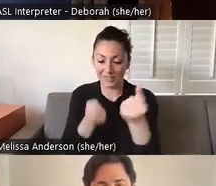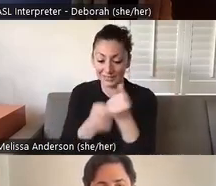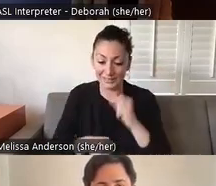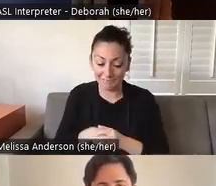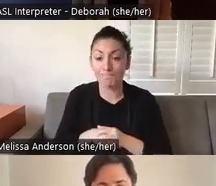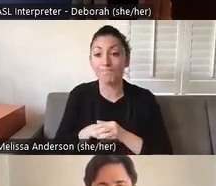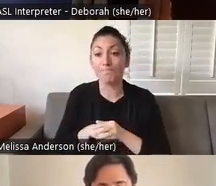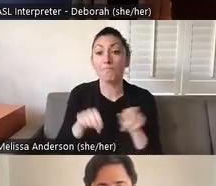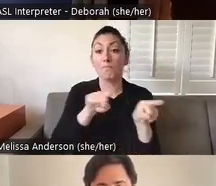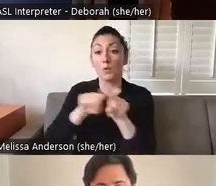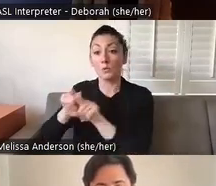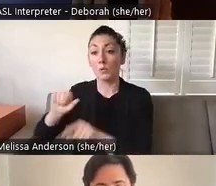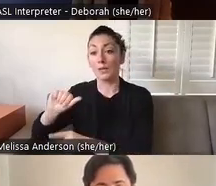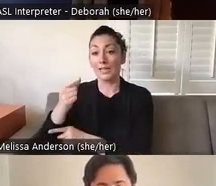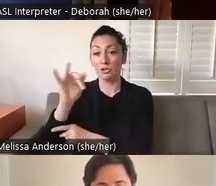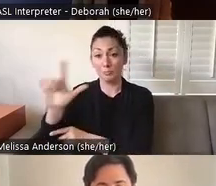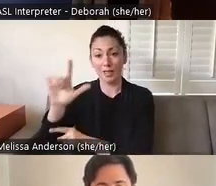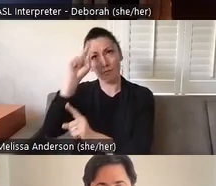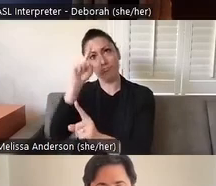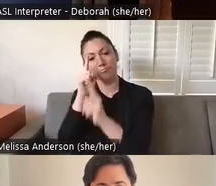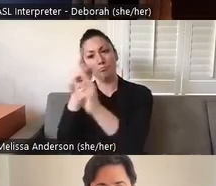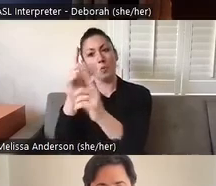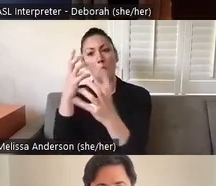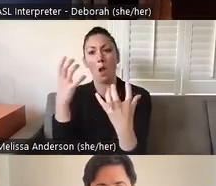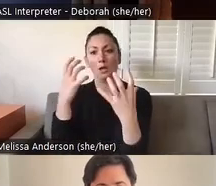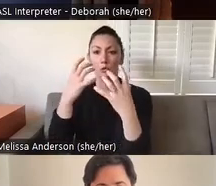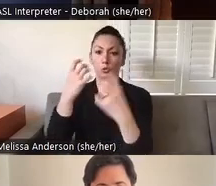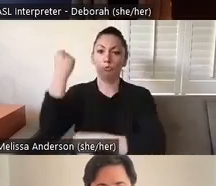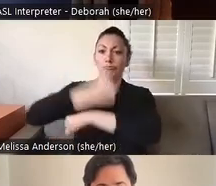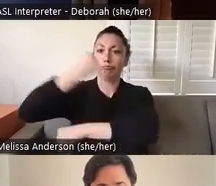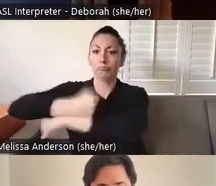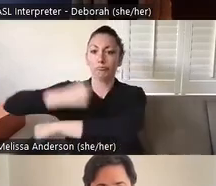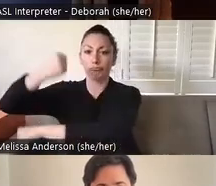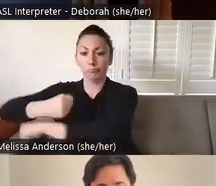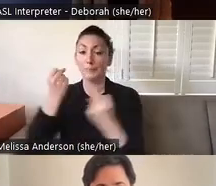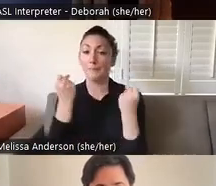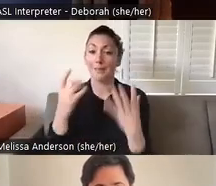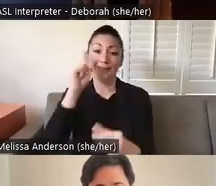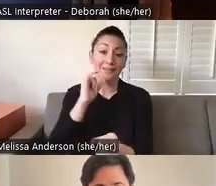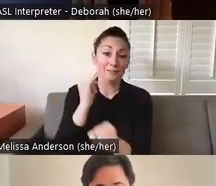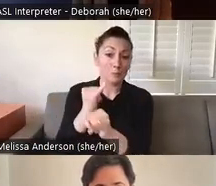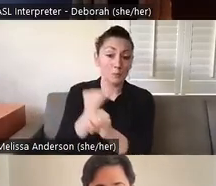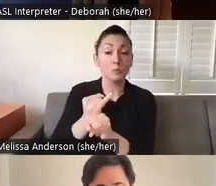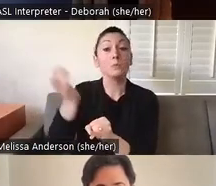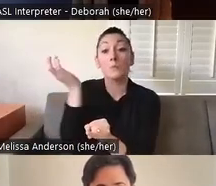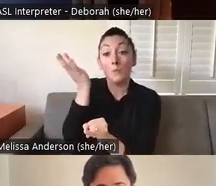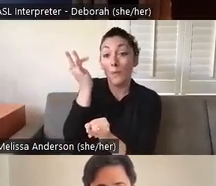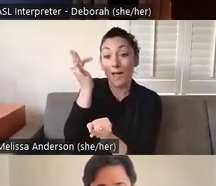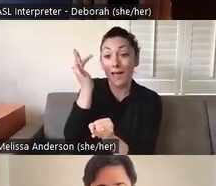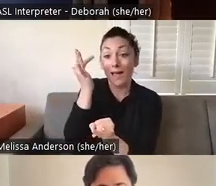schools banned sign language due to his advocacy. Alexander Graham Bell also wanted to close a lot